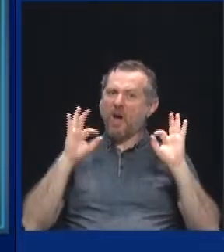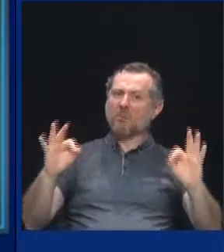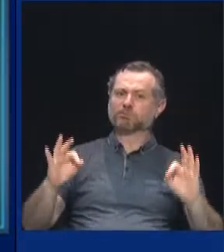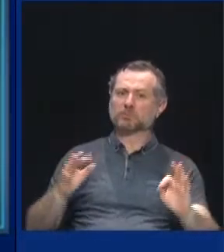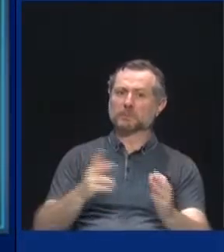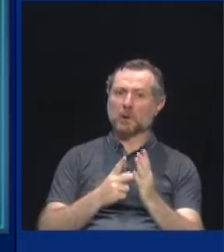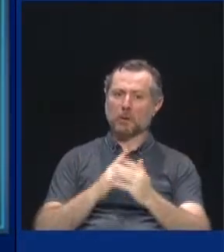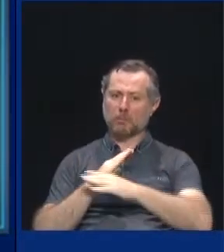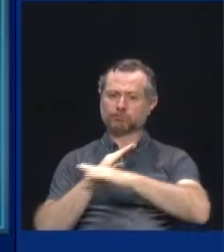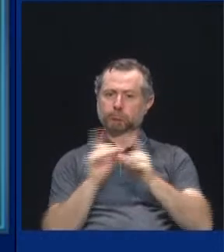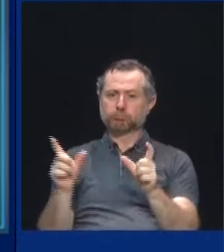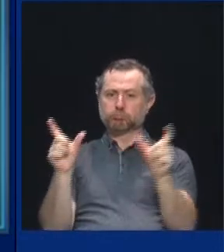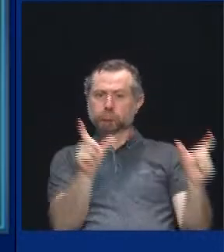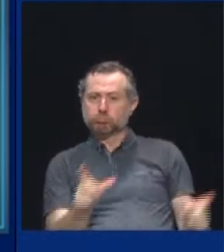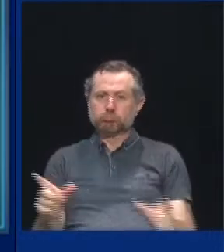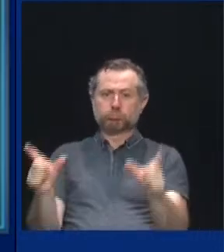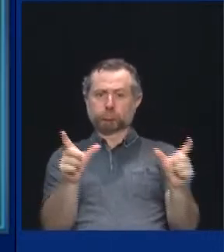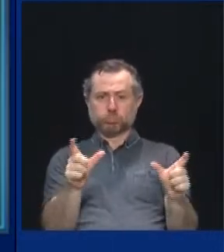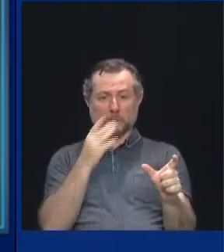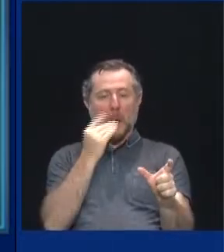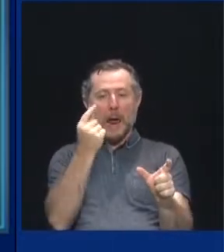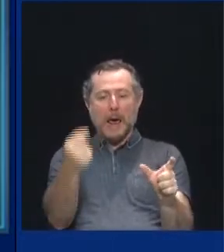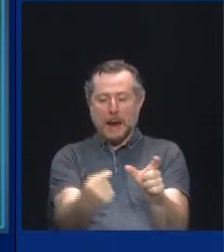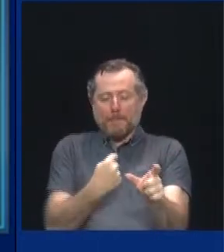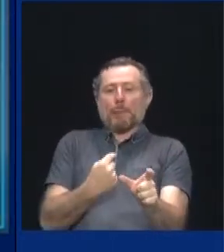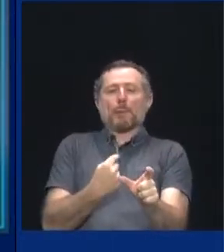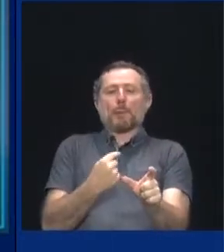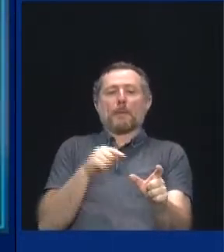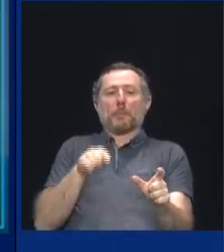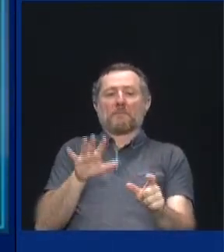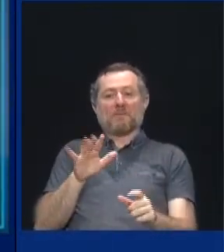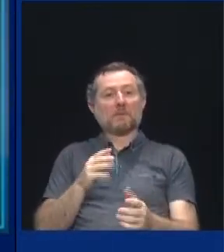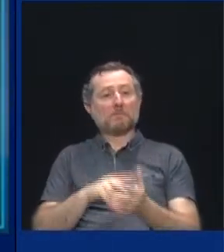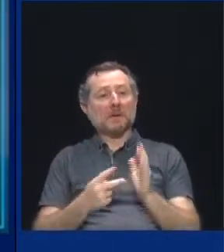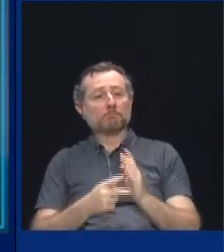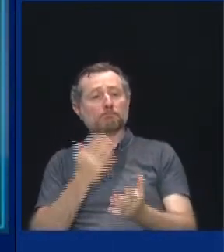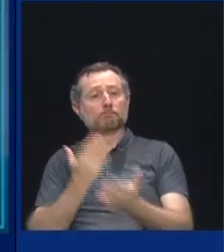RECEIVED THE VACCINES. THE VACCINES WORK.